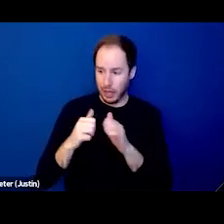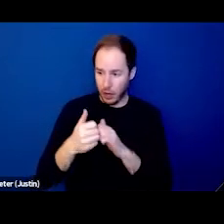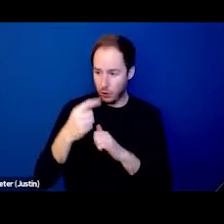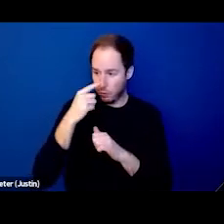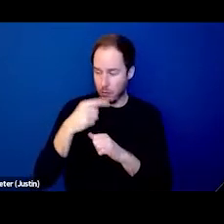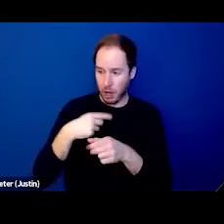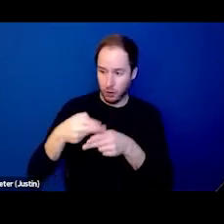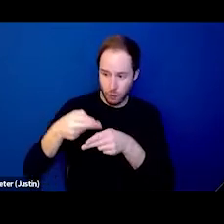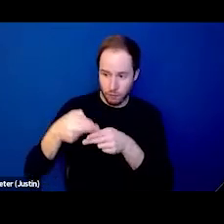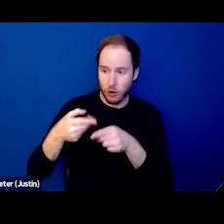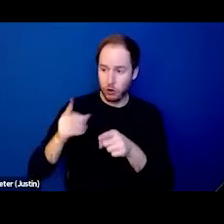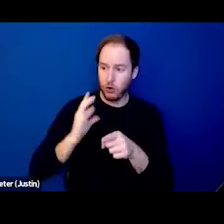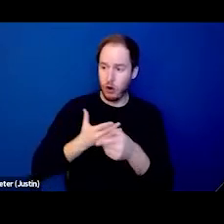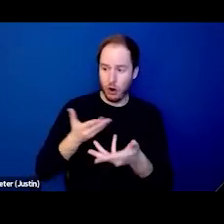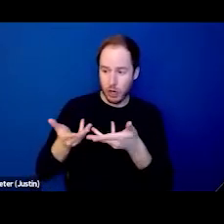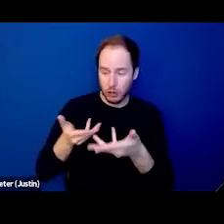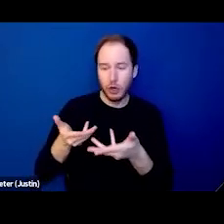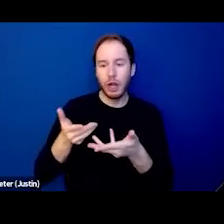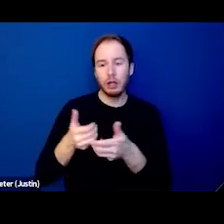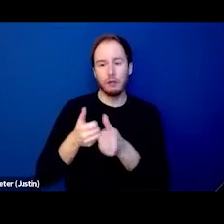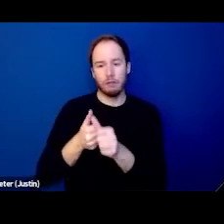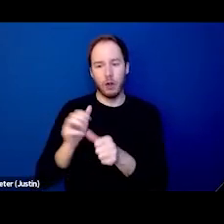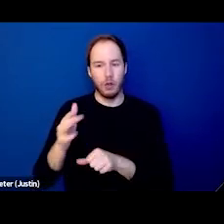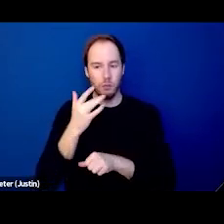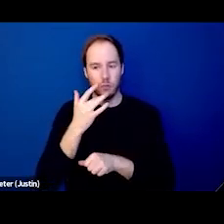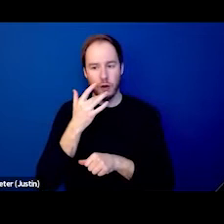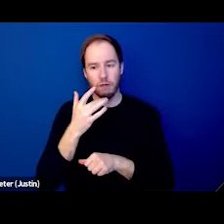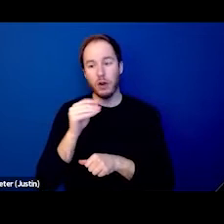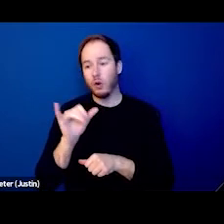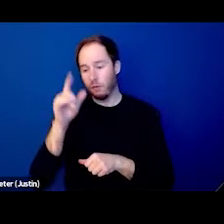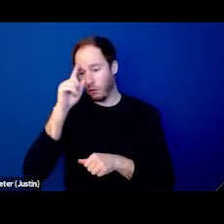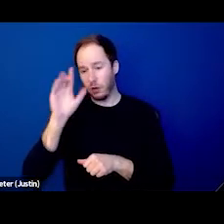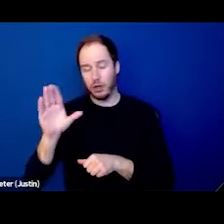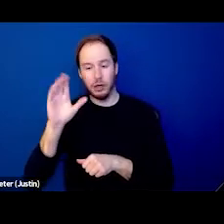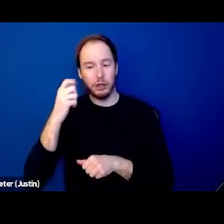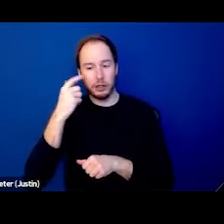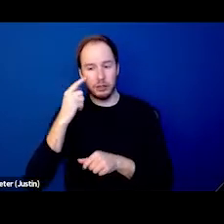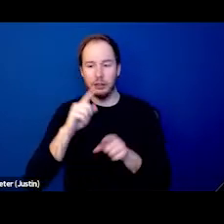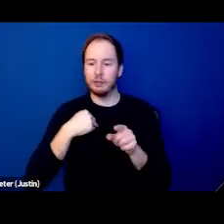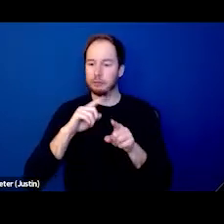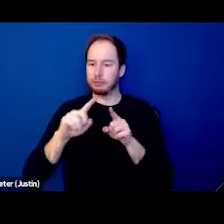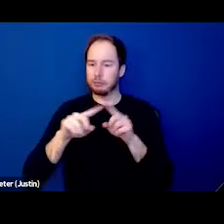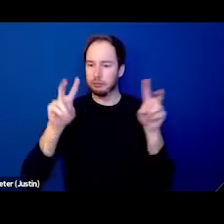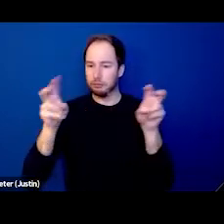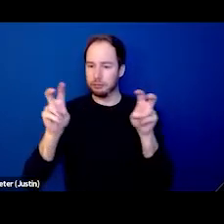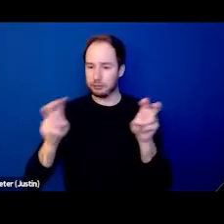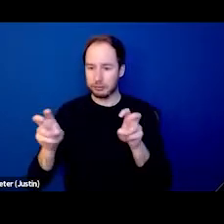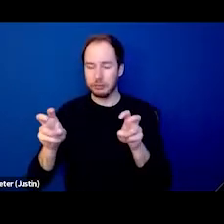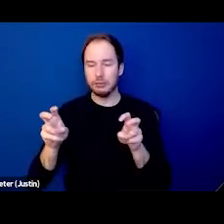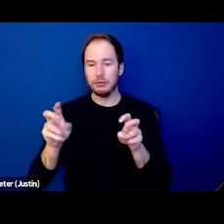and then within government, the titles that are used very widely.